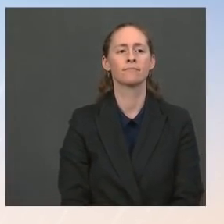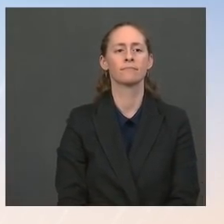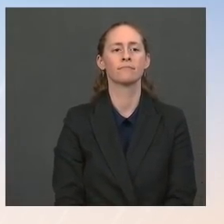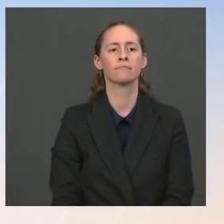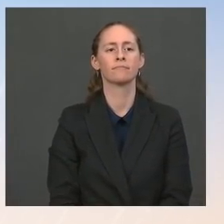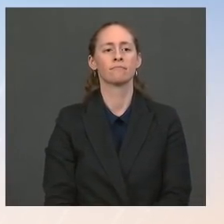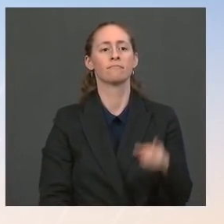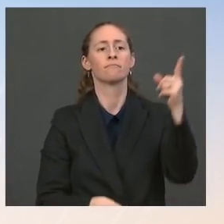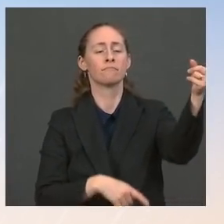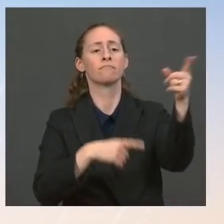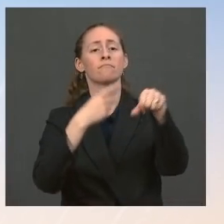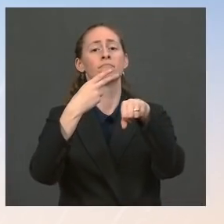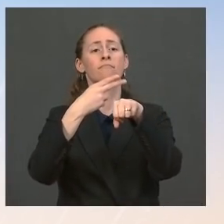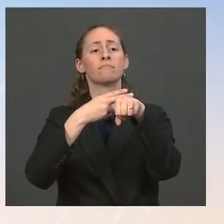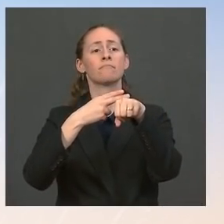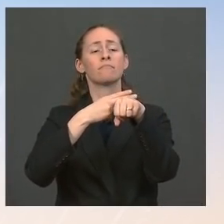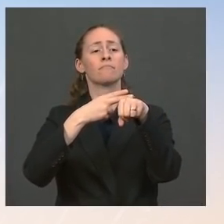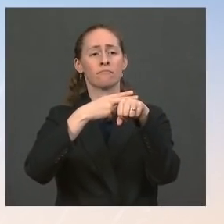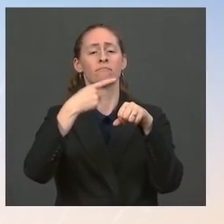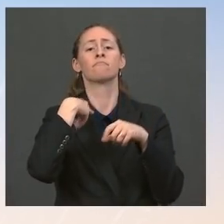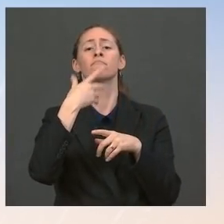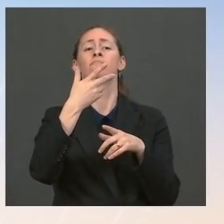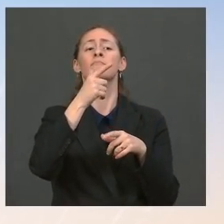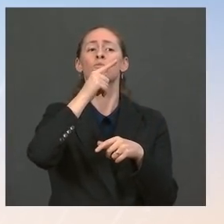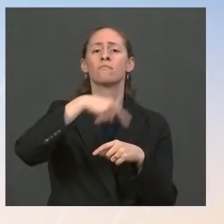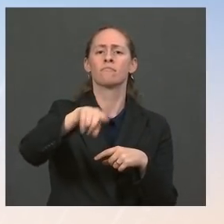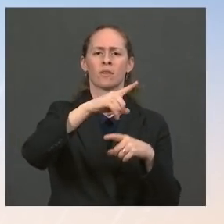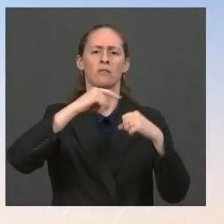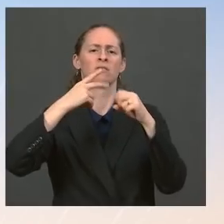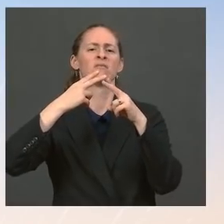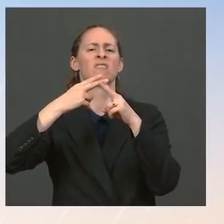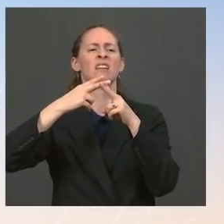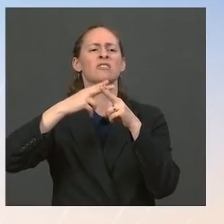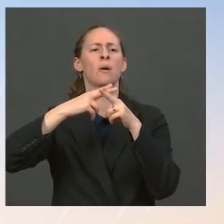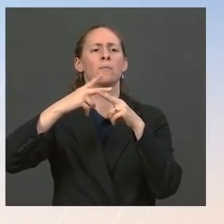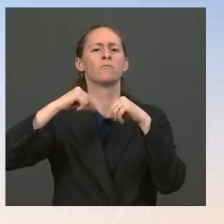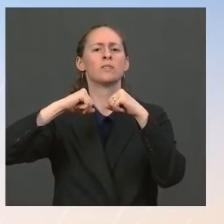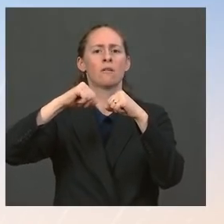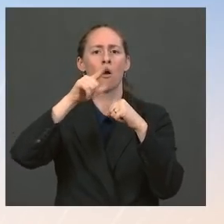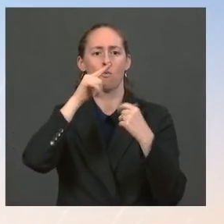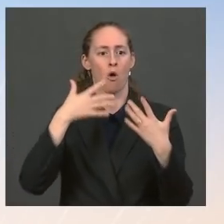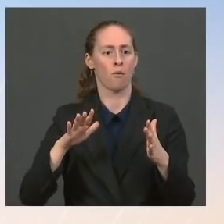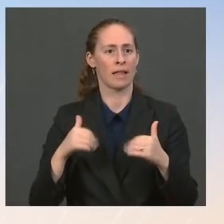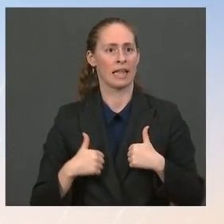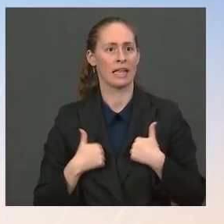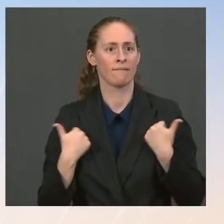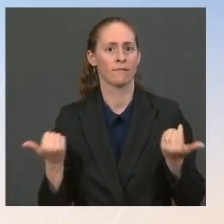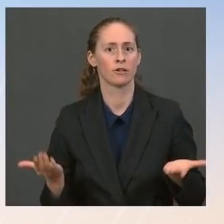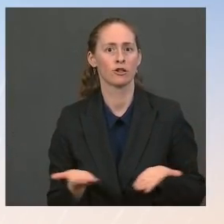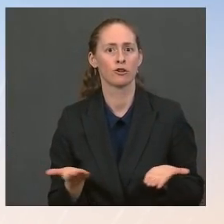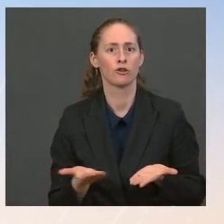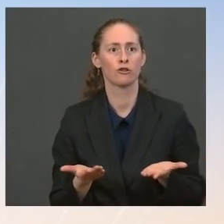for those Haitian nationals resident in the United States who were here prior to July 29th.